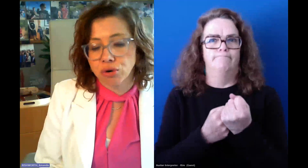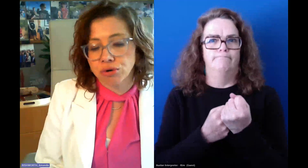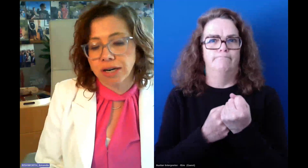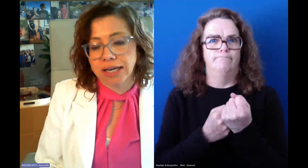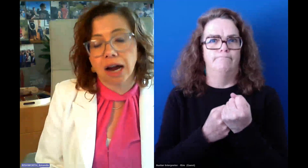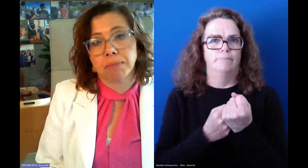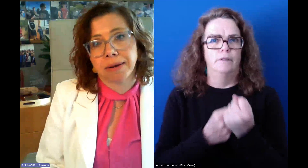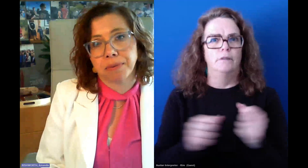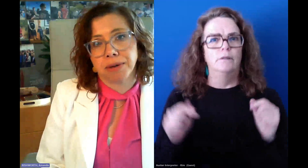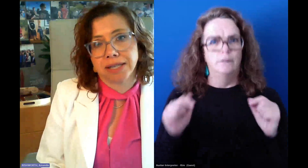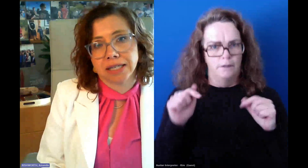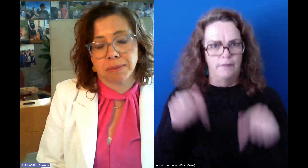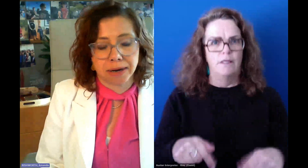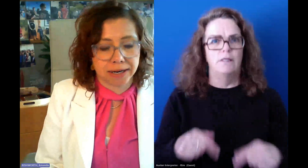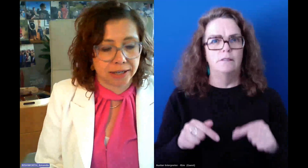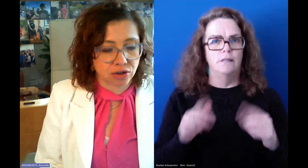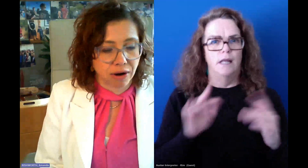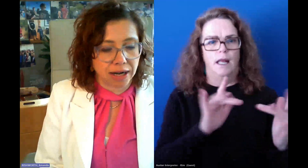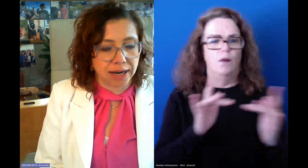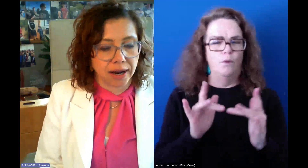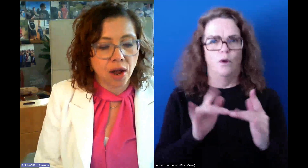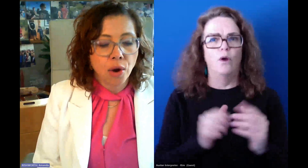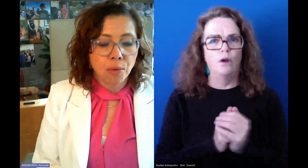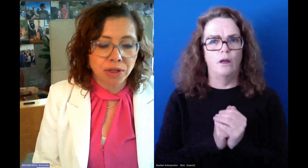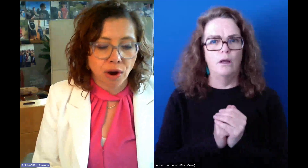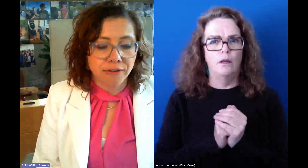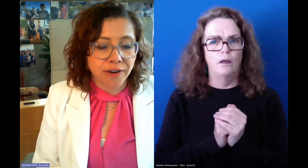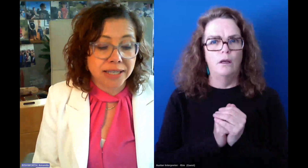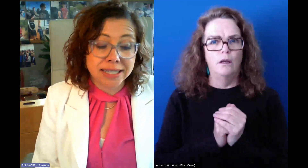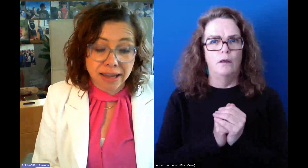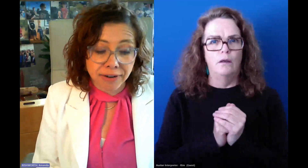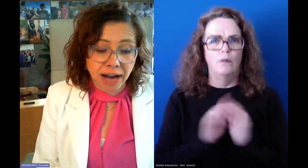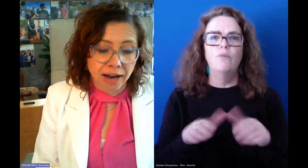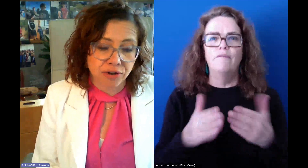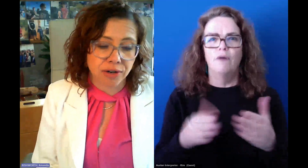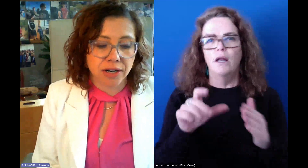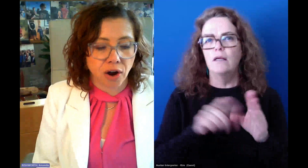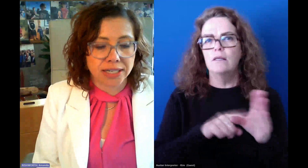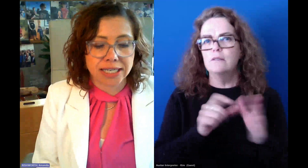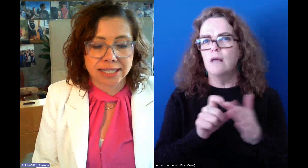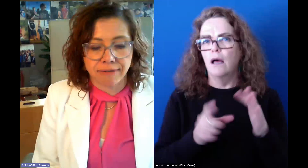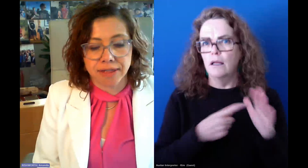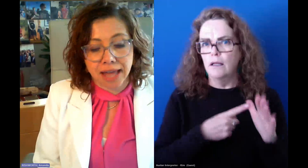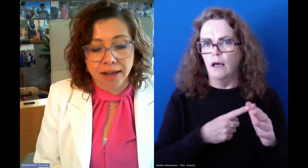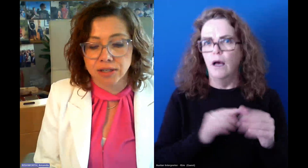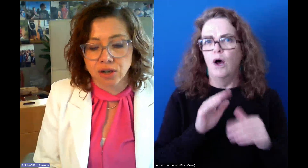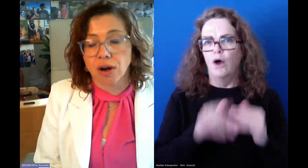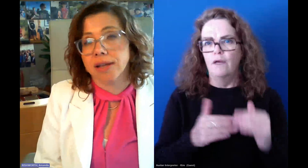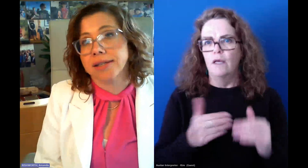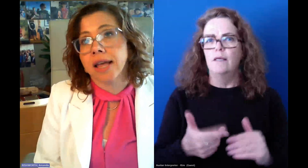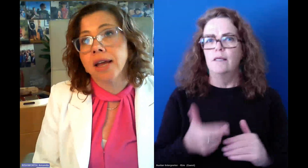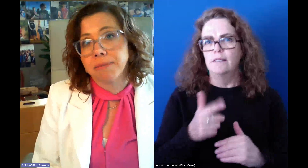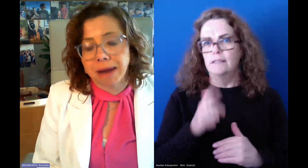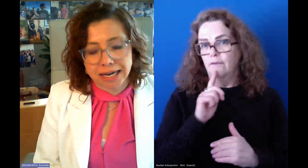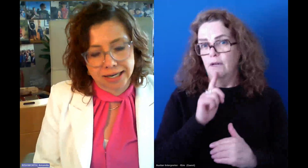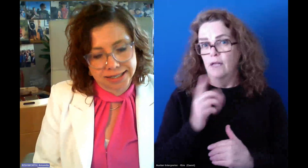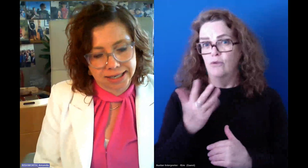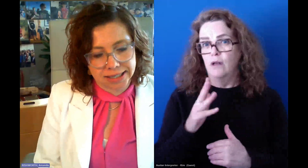Children and Young People with Disability Australia with over $797,000 to make it a